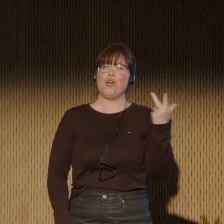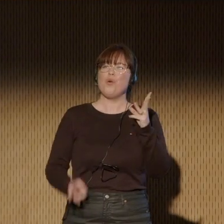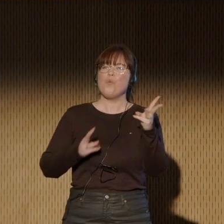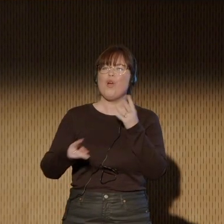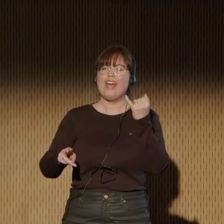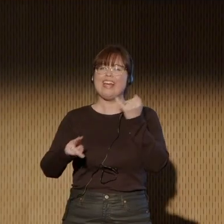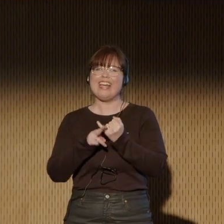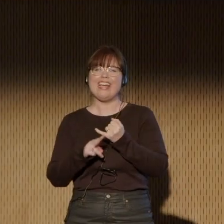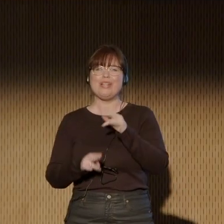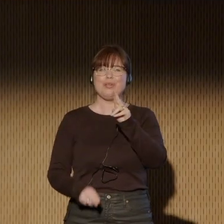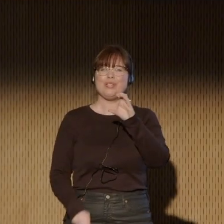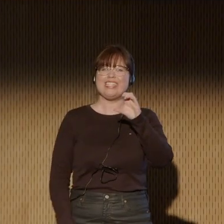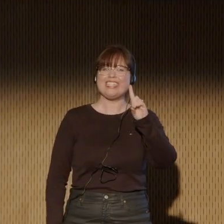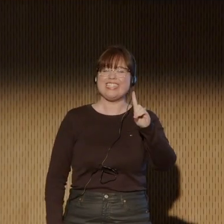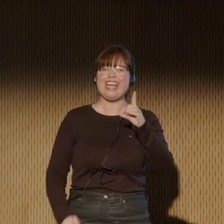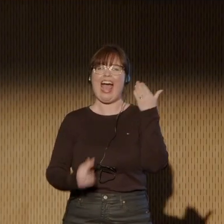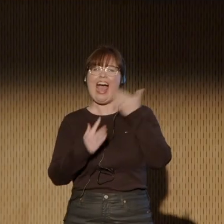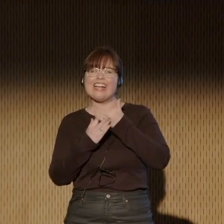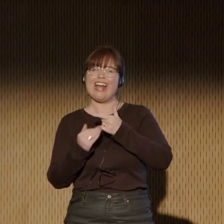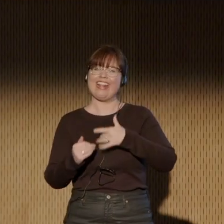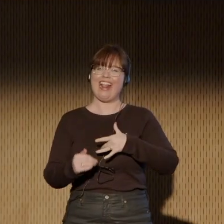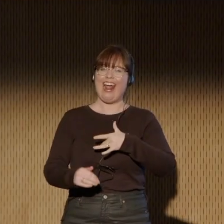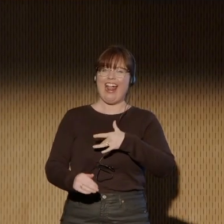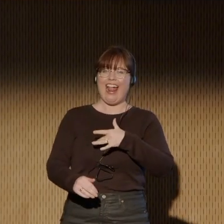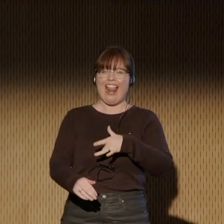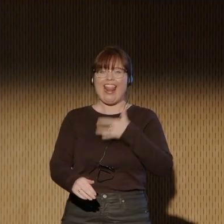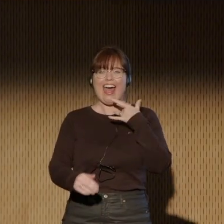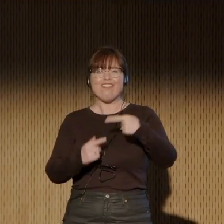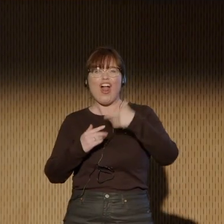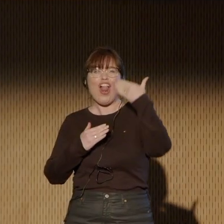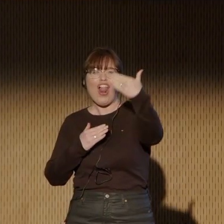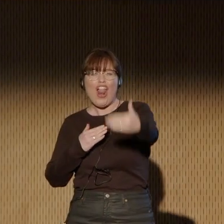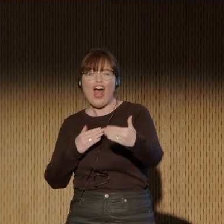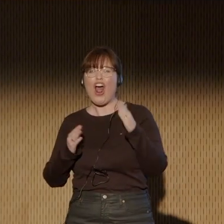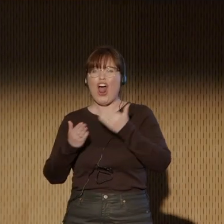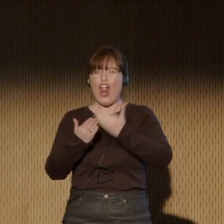You may know us from such things as the digital badges, which we'll talk about this morning,